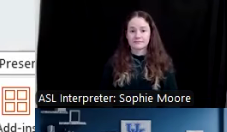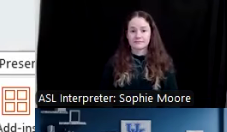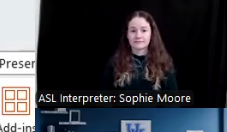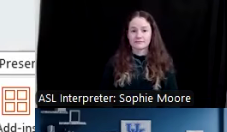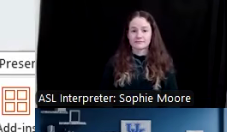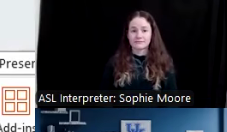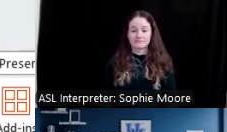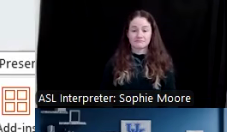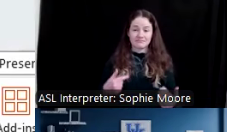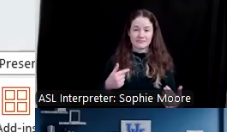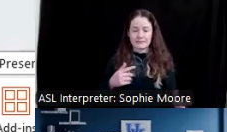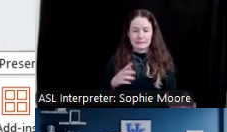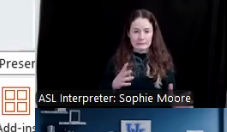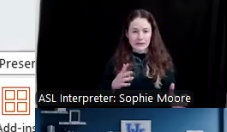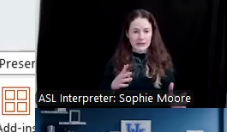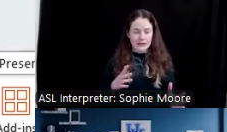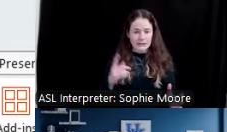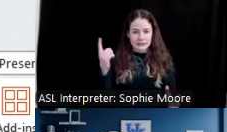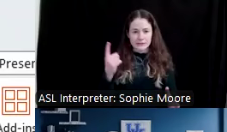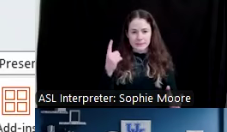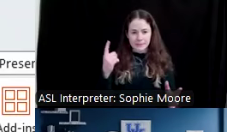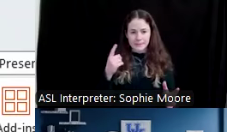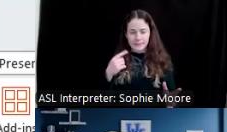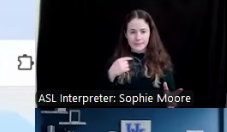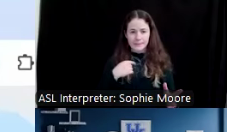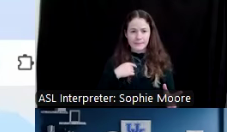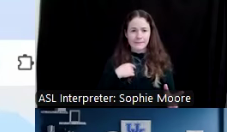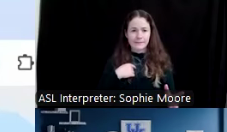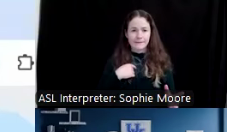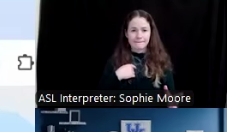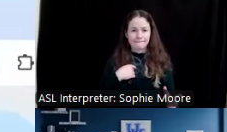somehow there was a slide that may have gotten uh left out there with all my information,